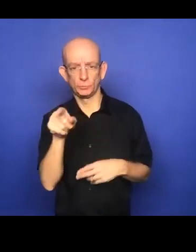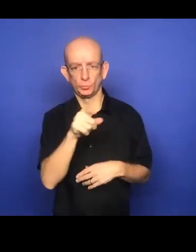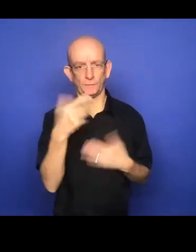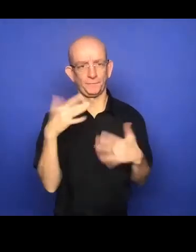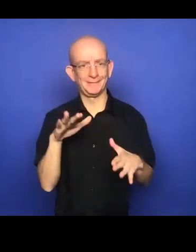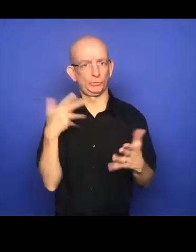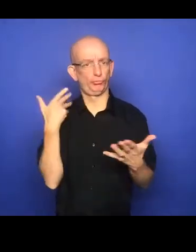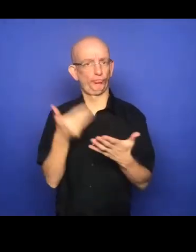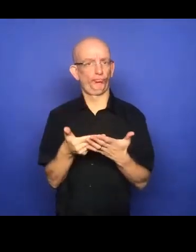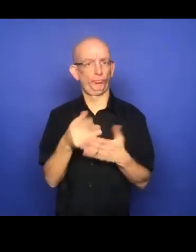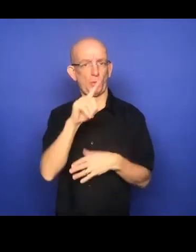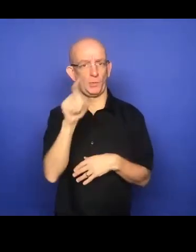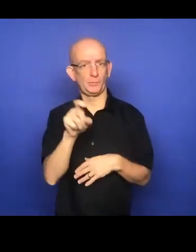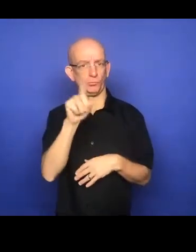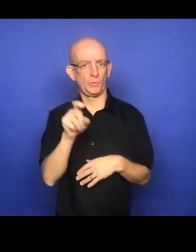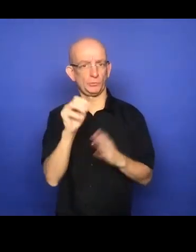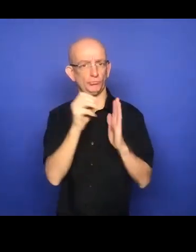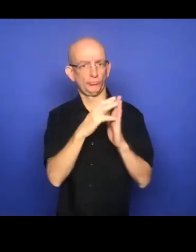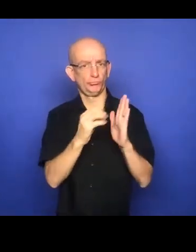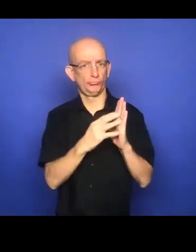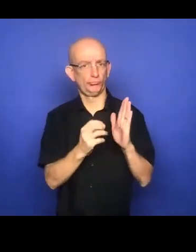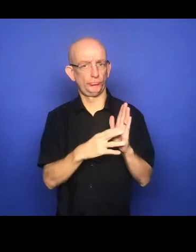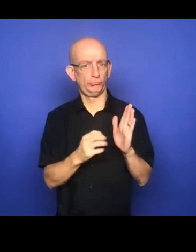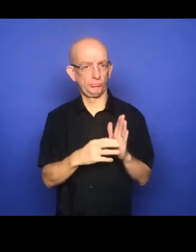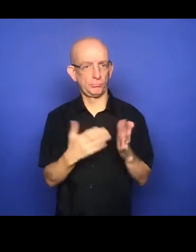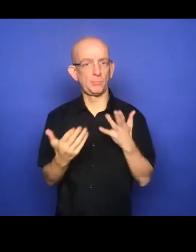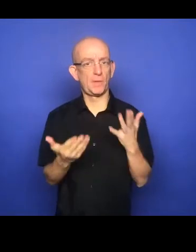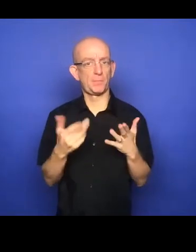perhaps looking at some of the questions that you have posed,